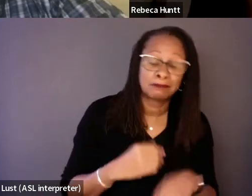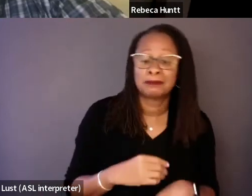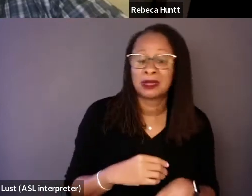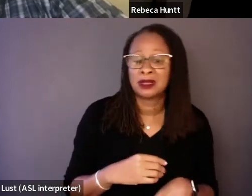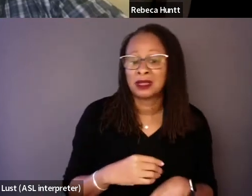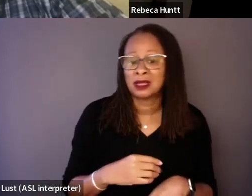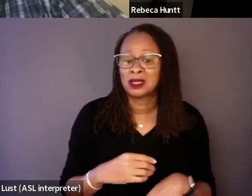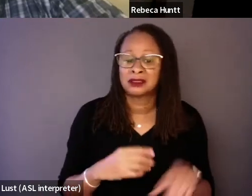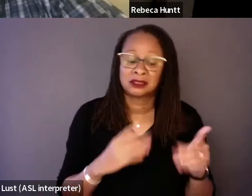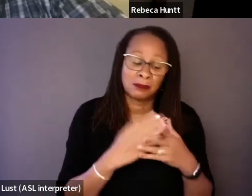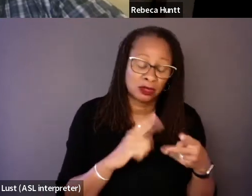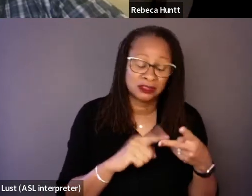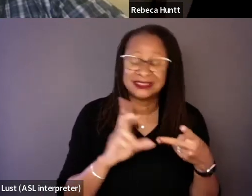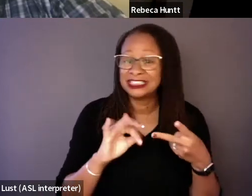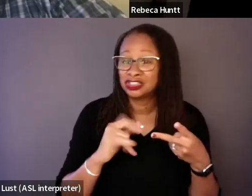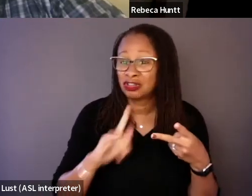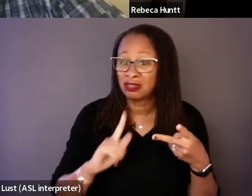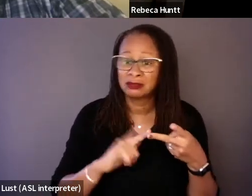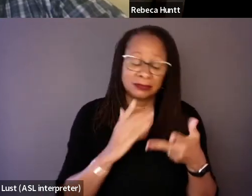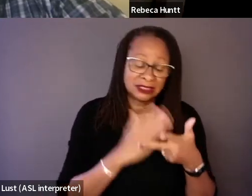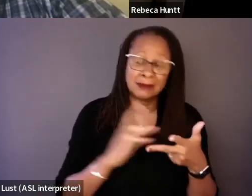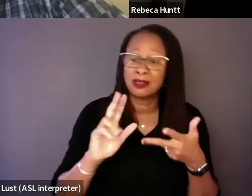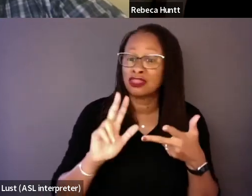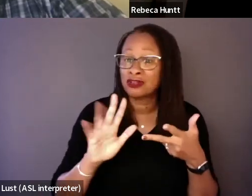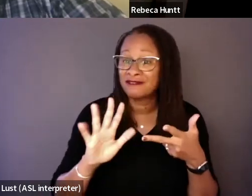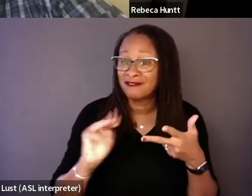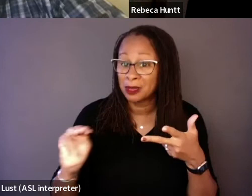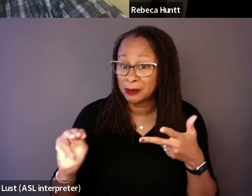There are some archival, digital, some shots shot on 35.